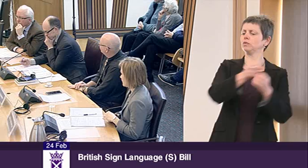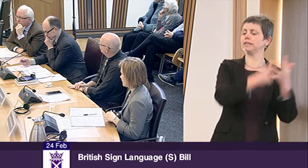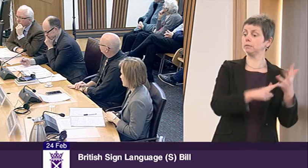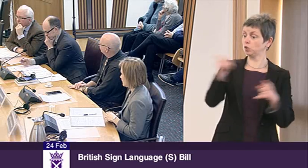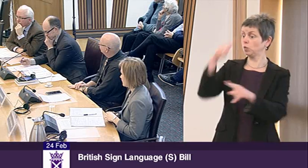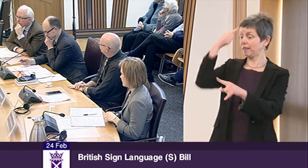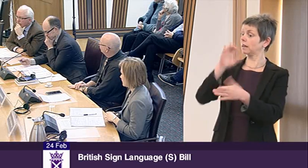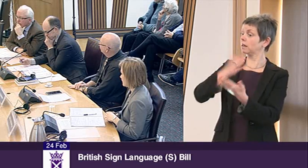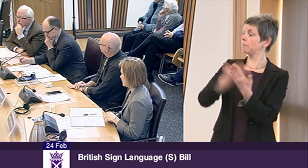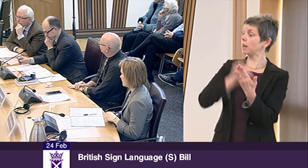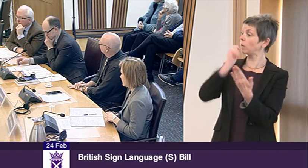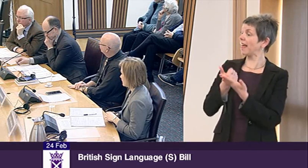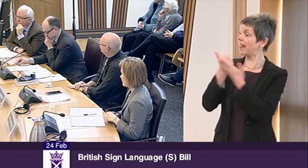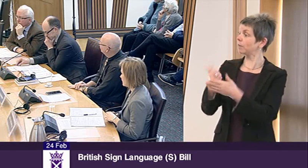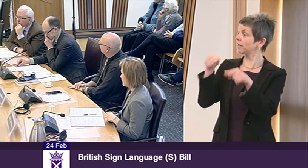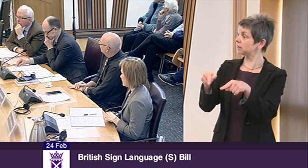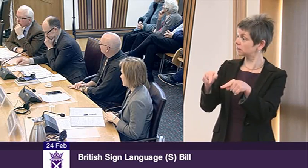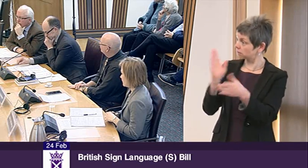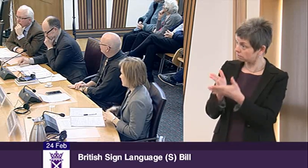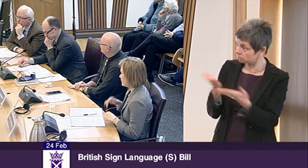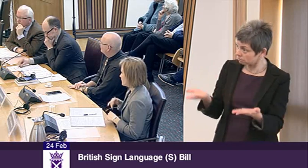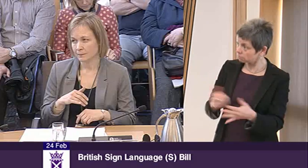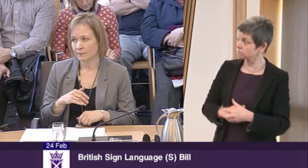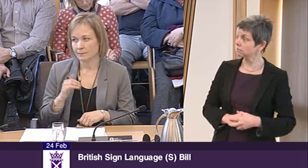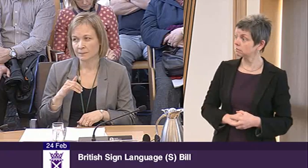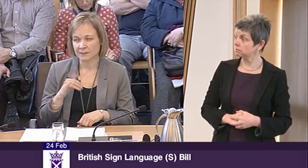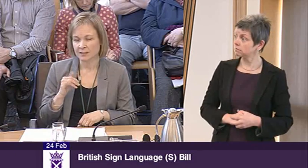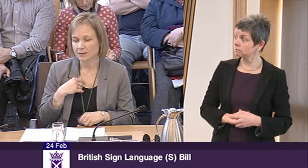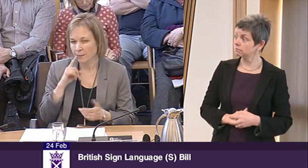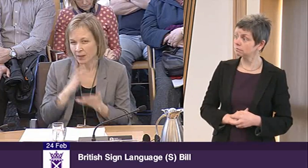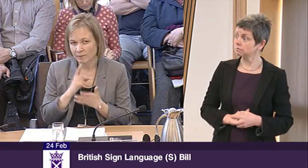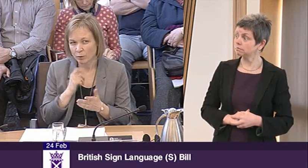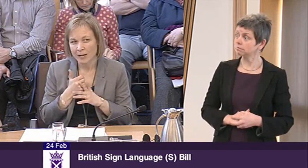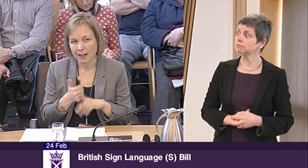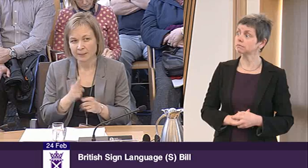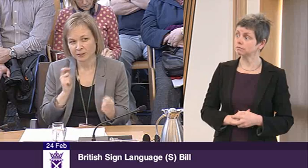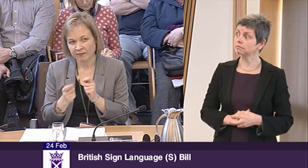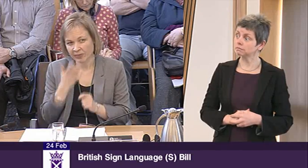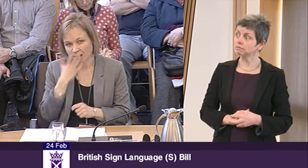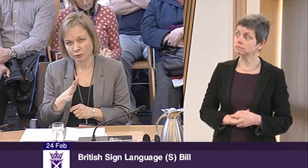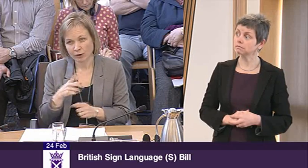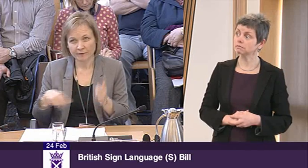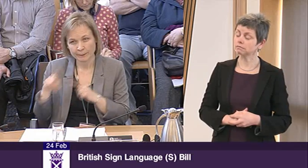Carly Brownlie: Yes, I believe that it will change attitudes of people generally, especially